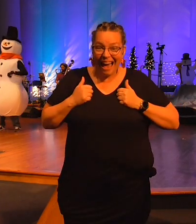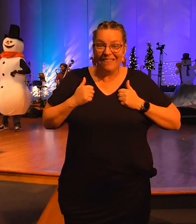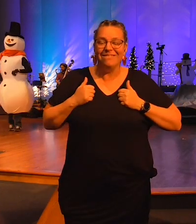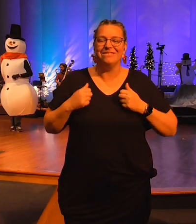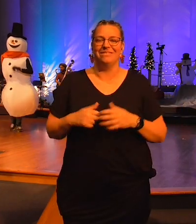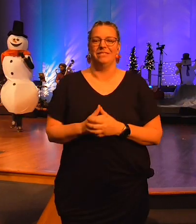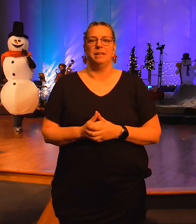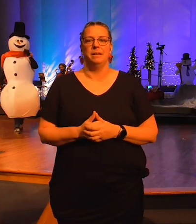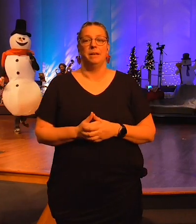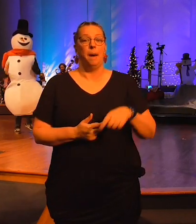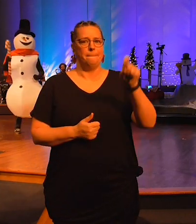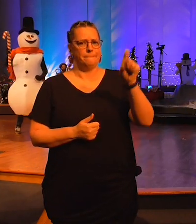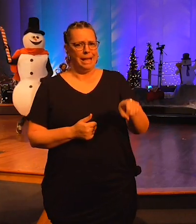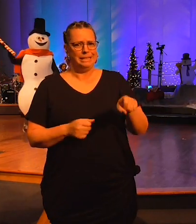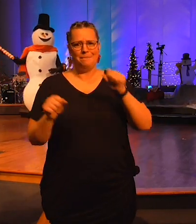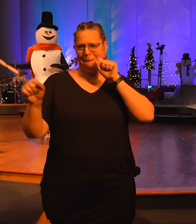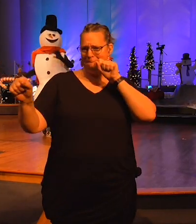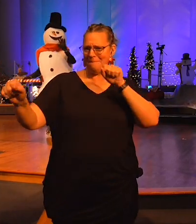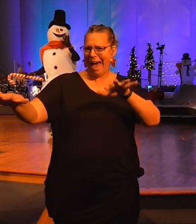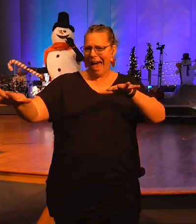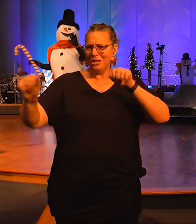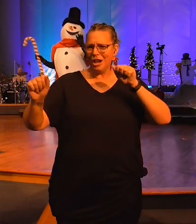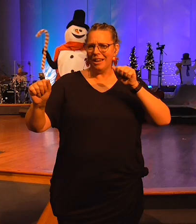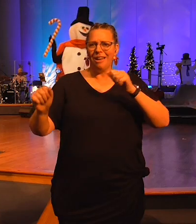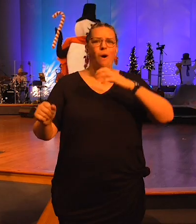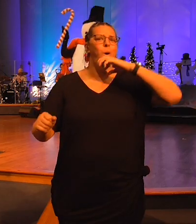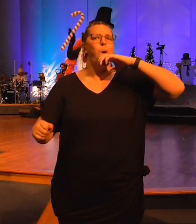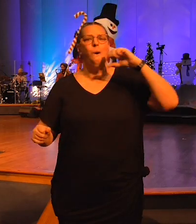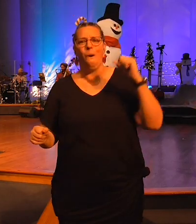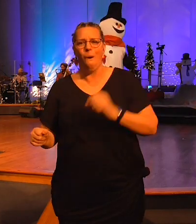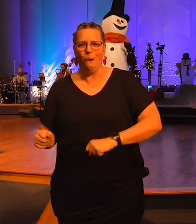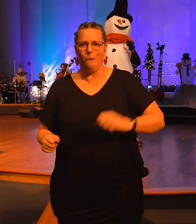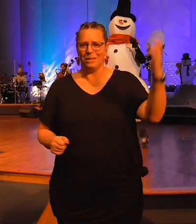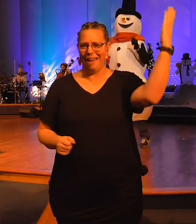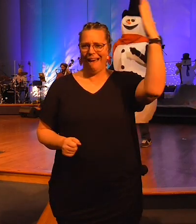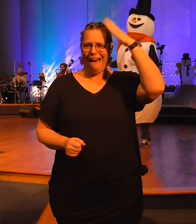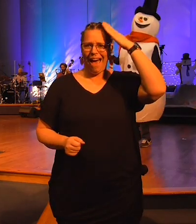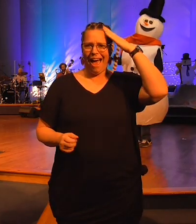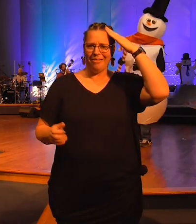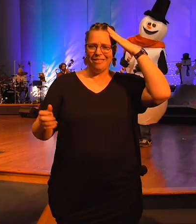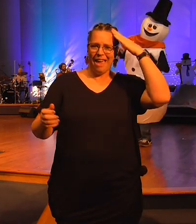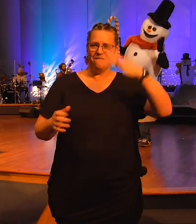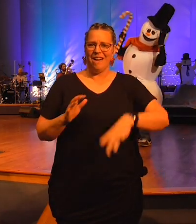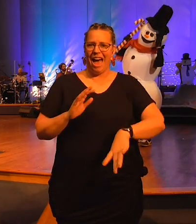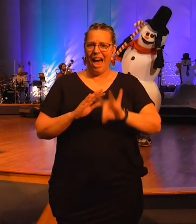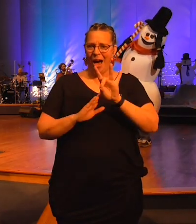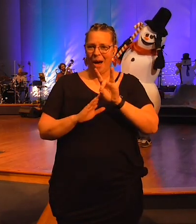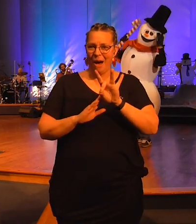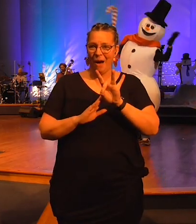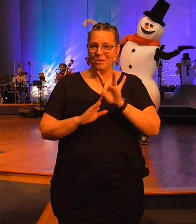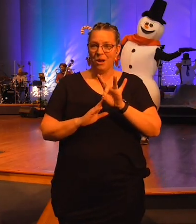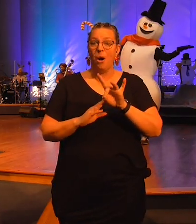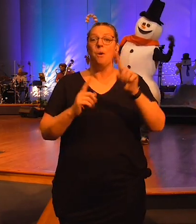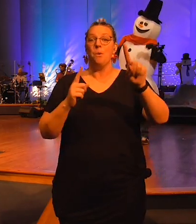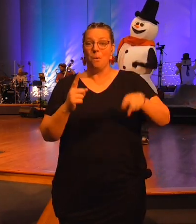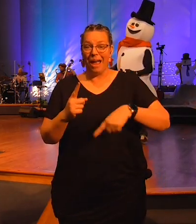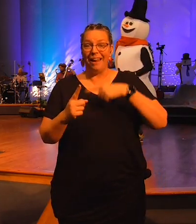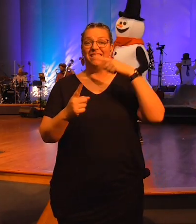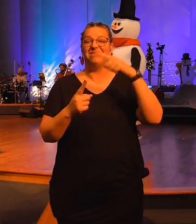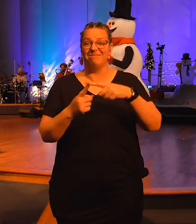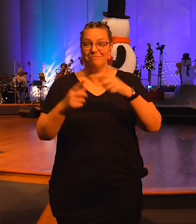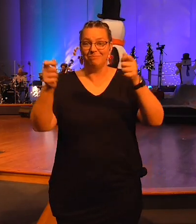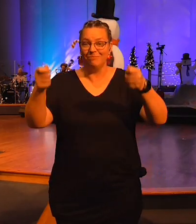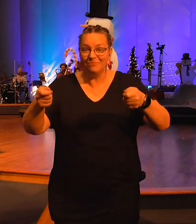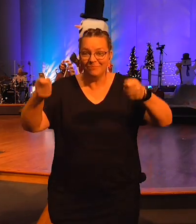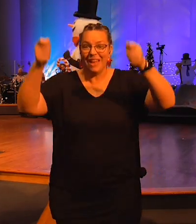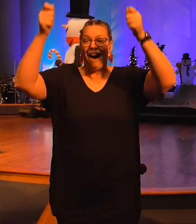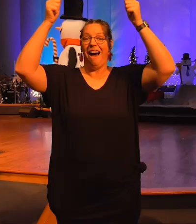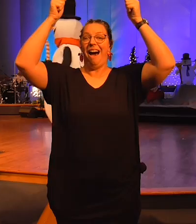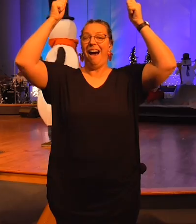children know how he came to life one day there must have been some magic in that old Silk had